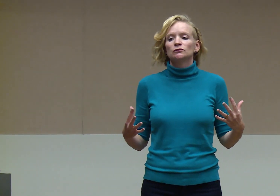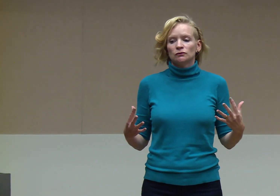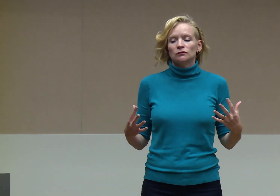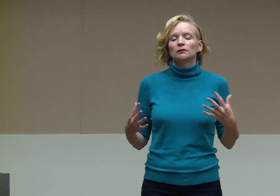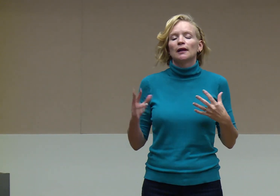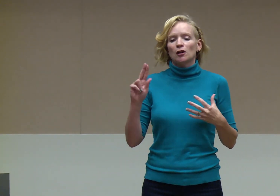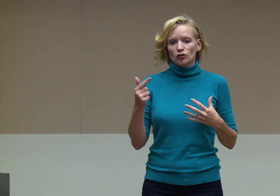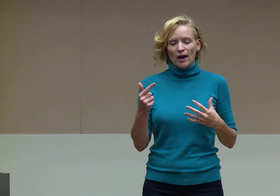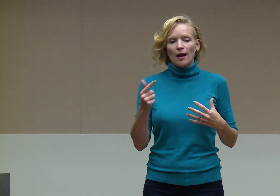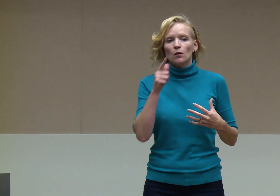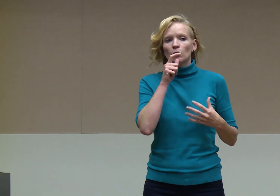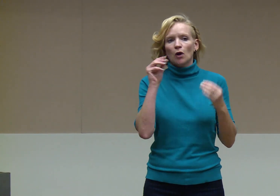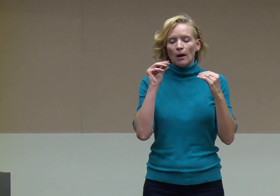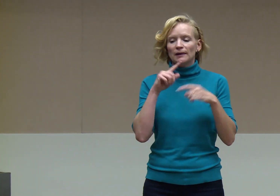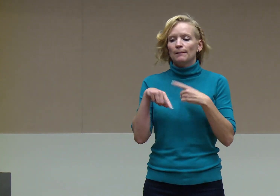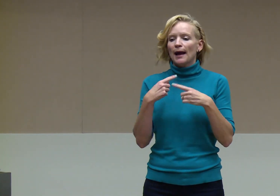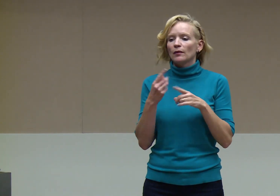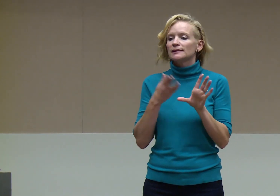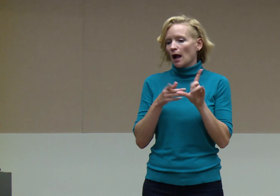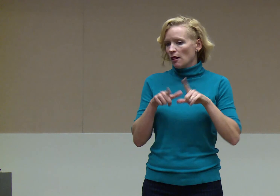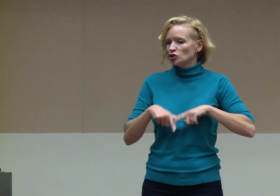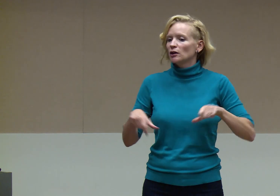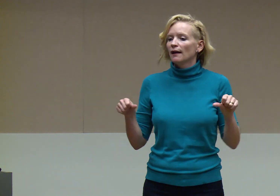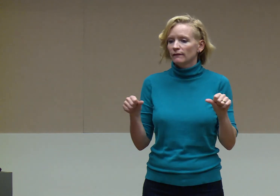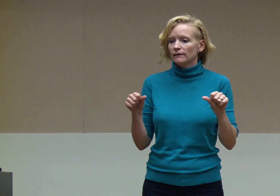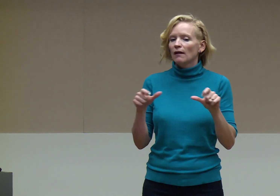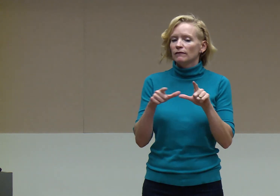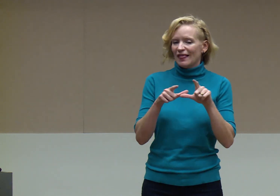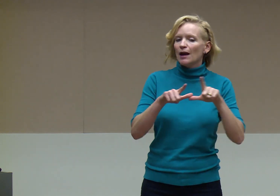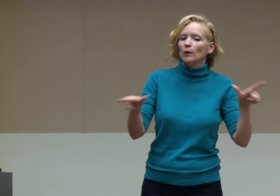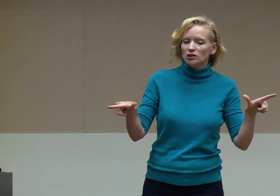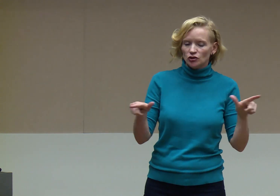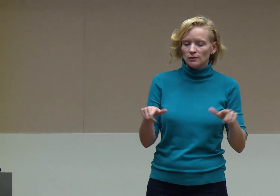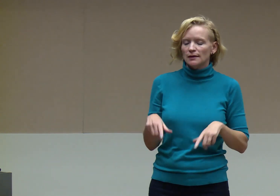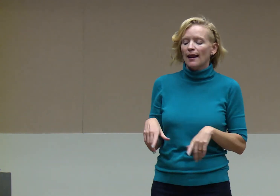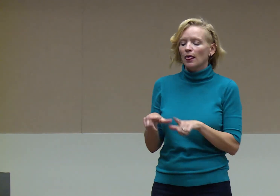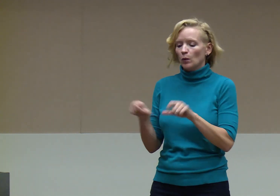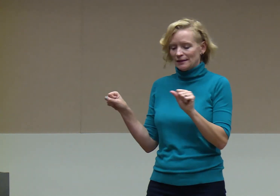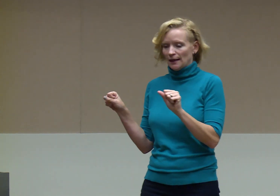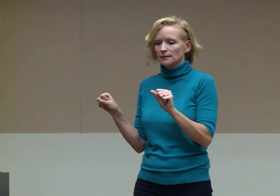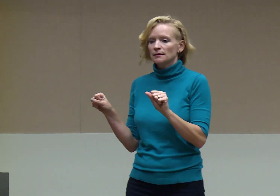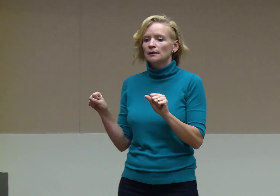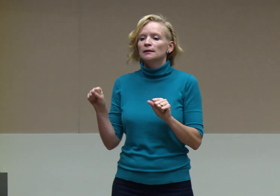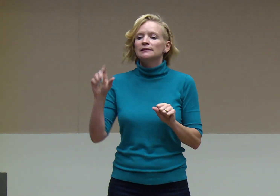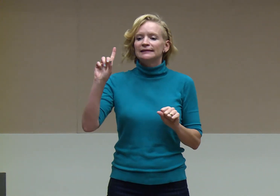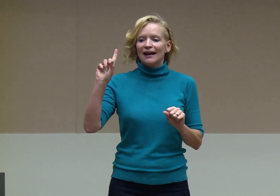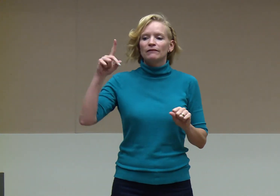They were my first teachers in my undergrad career who taught me about the psychology of language